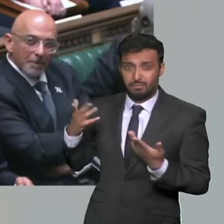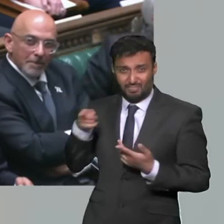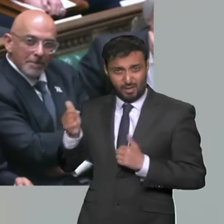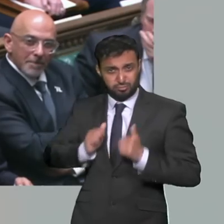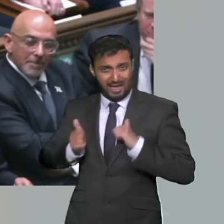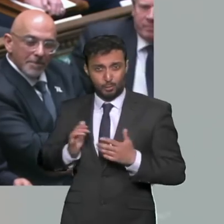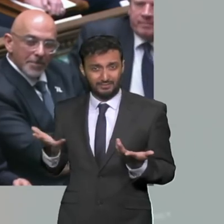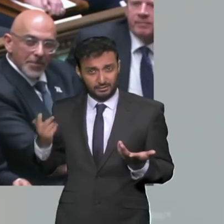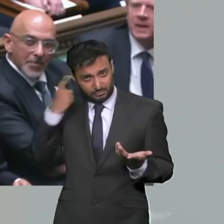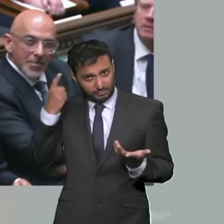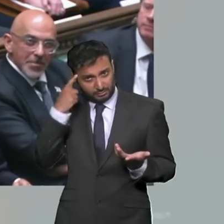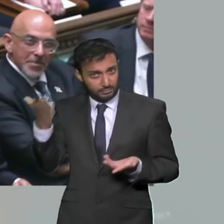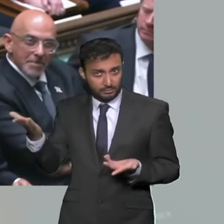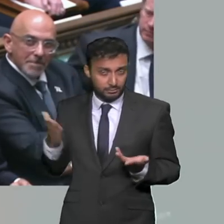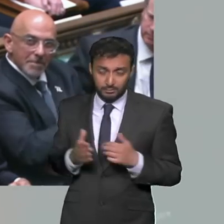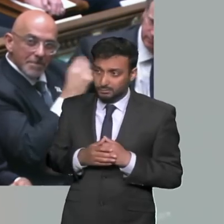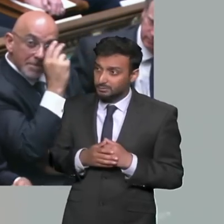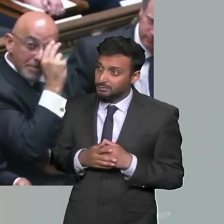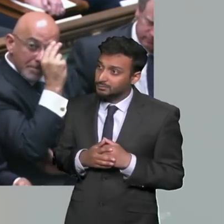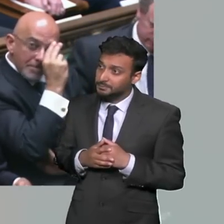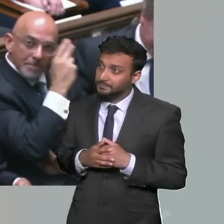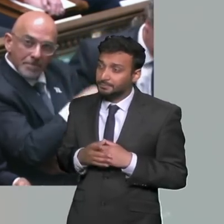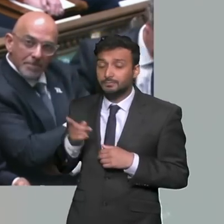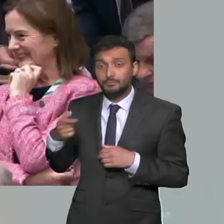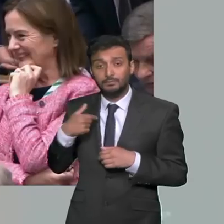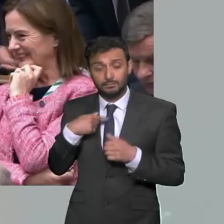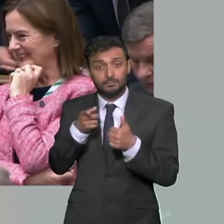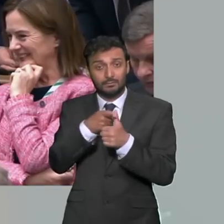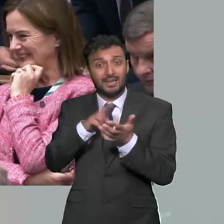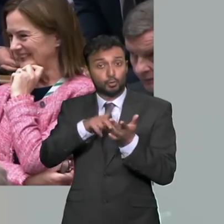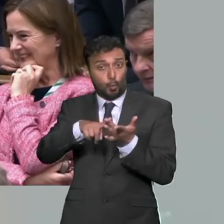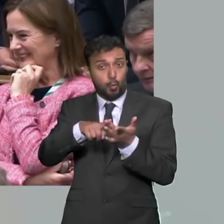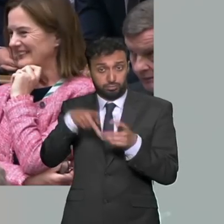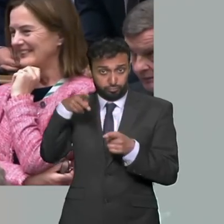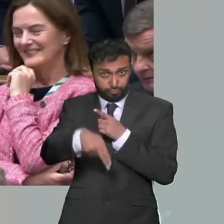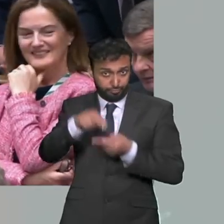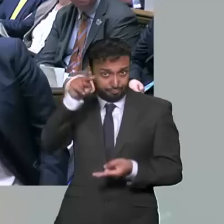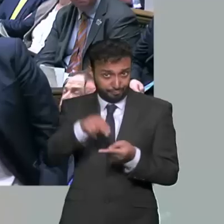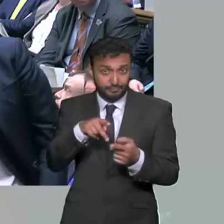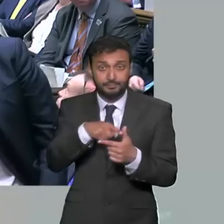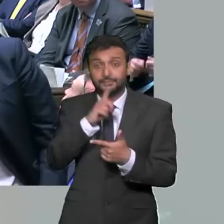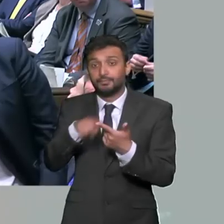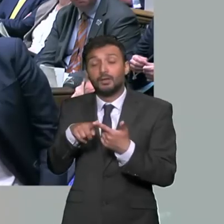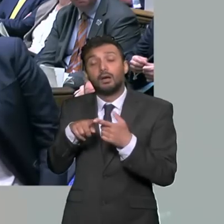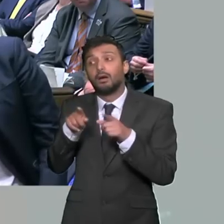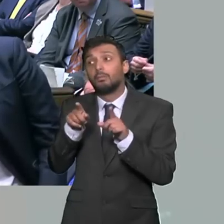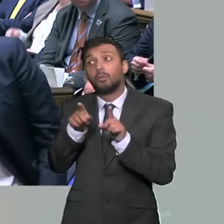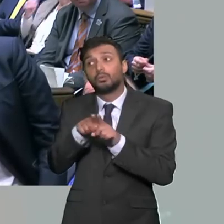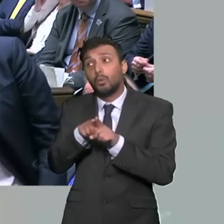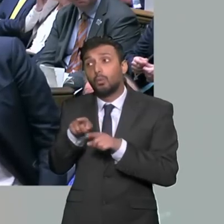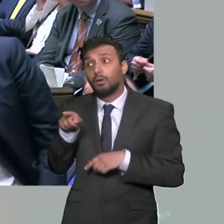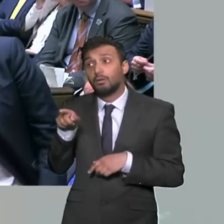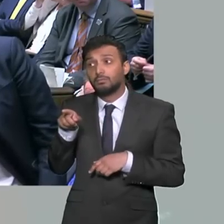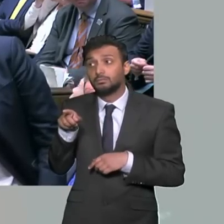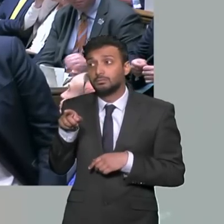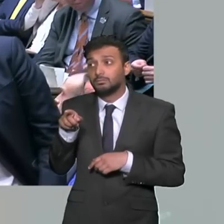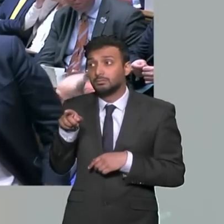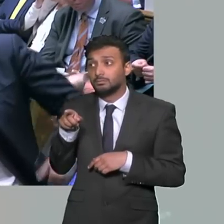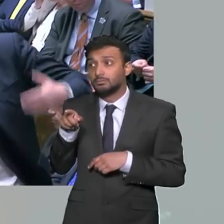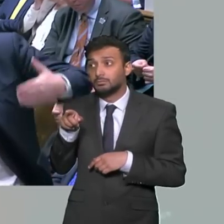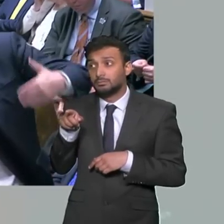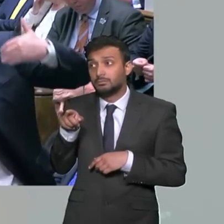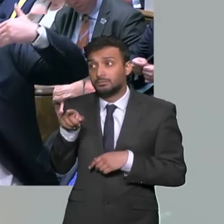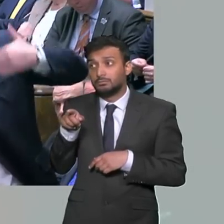What we are doing is not only cutting people’s contributions under national insurance but